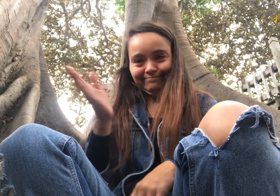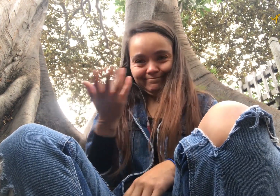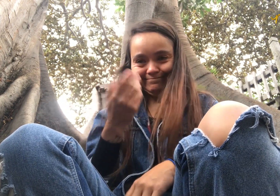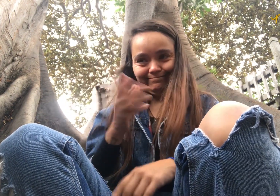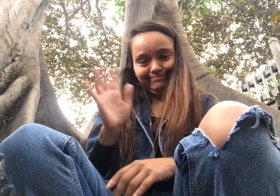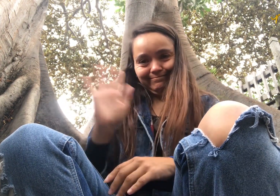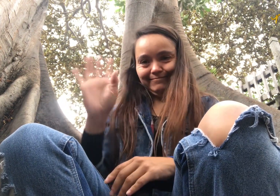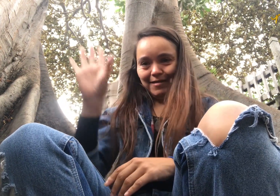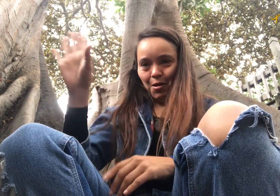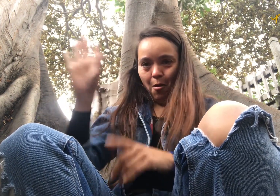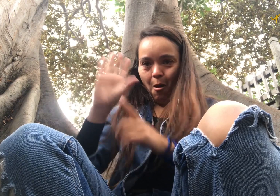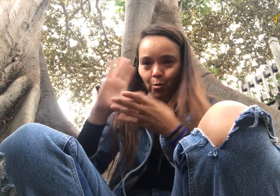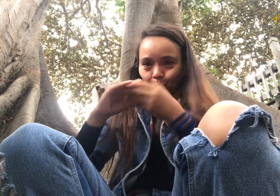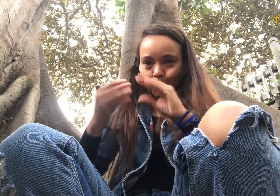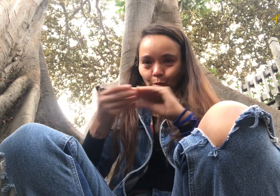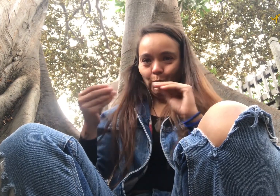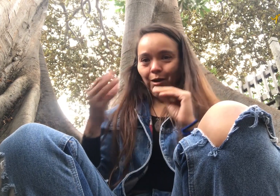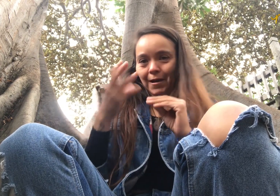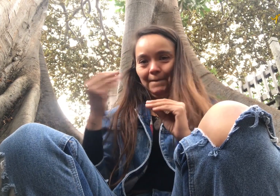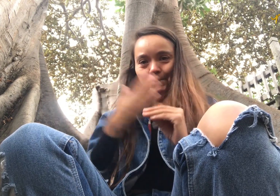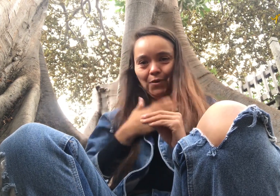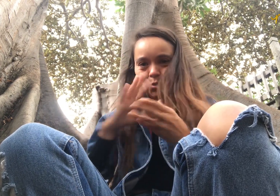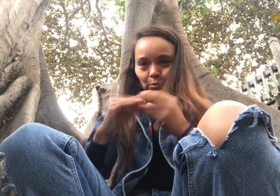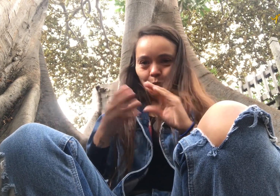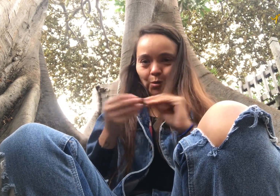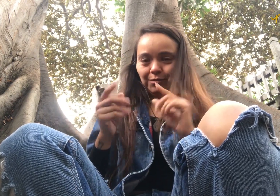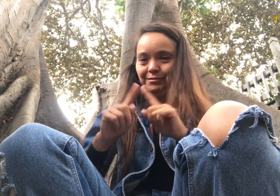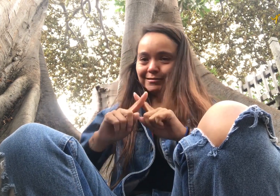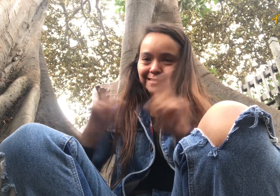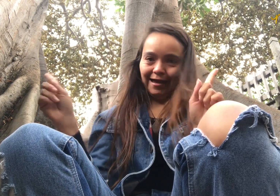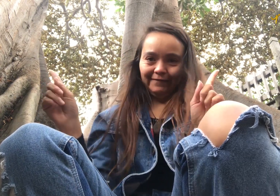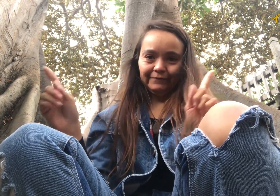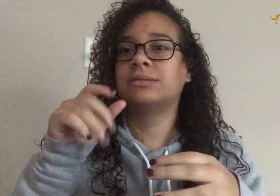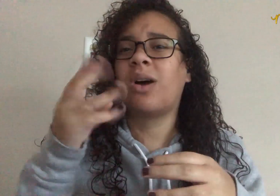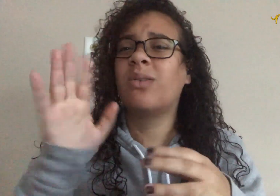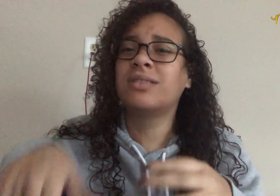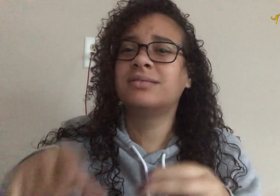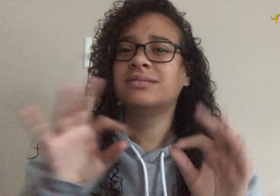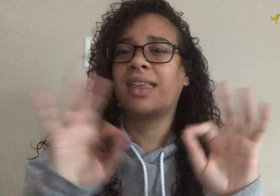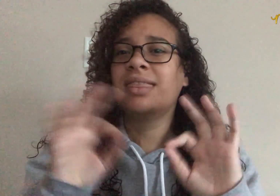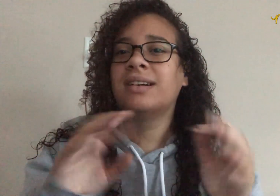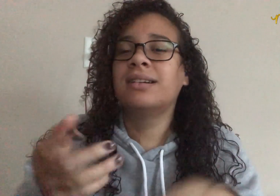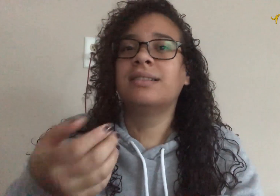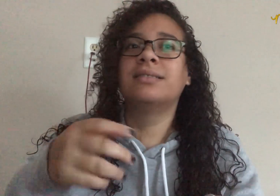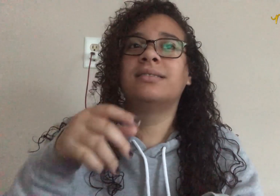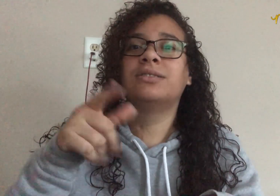but your story and my story are very different. People will be like,